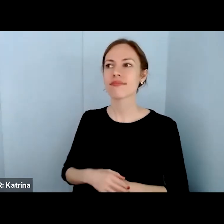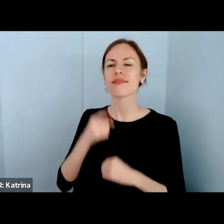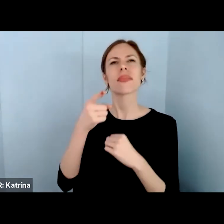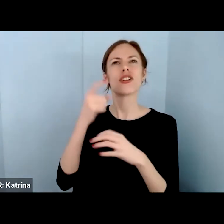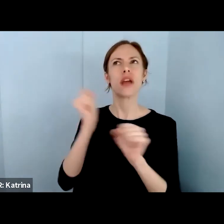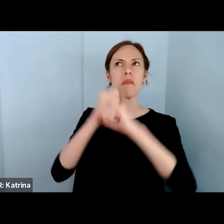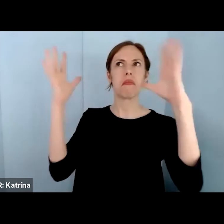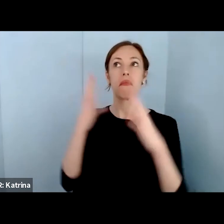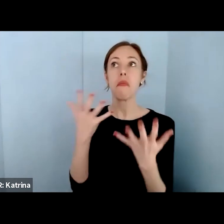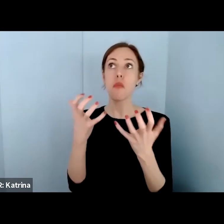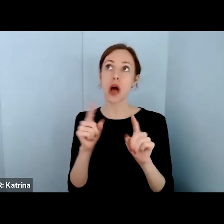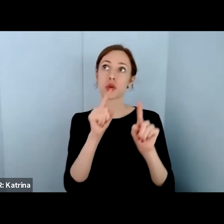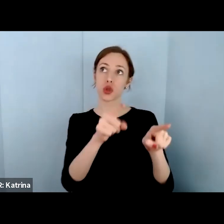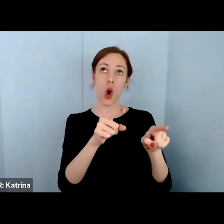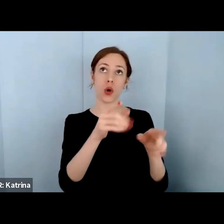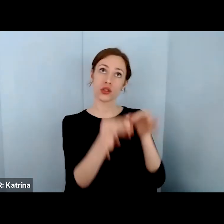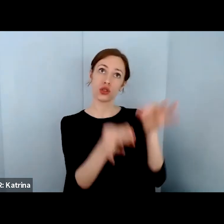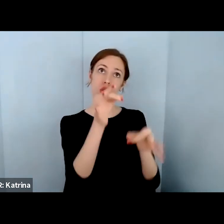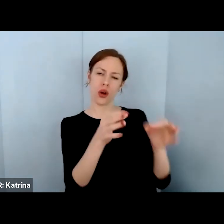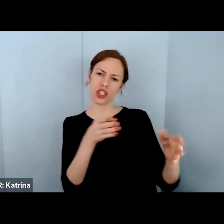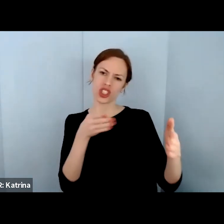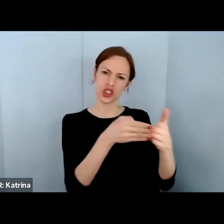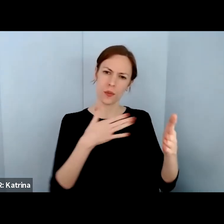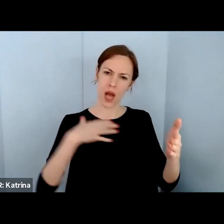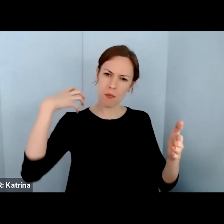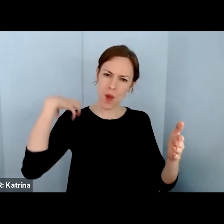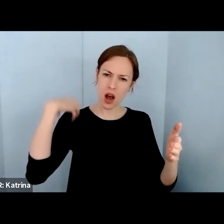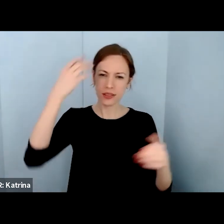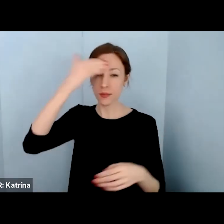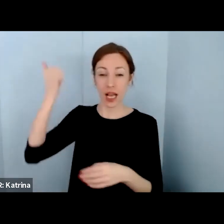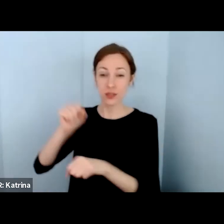at work in the boss is like well how do I even know your hands broken.